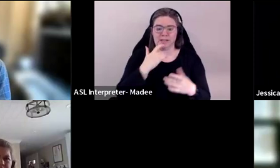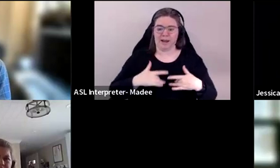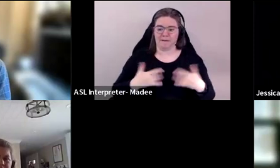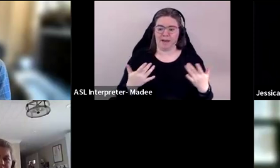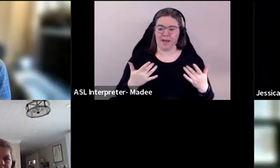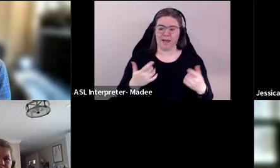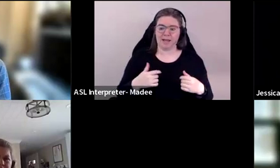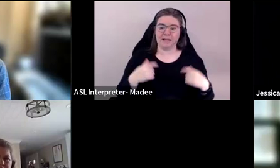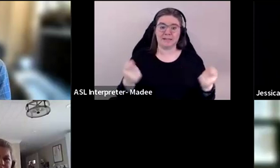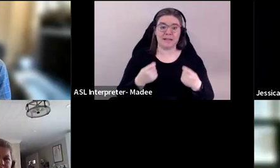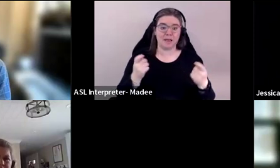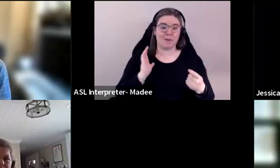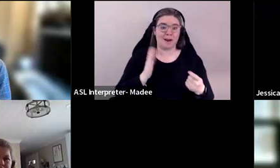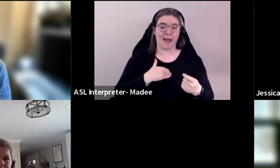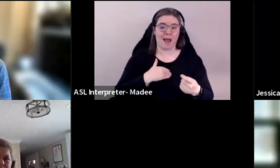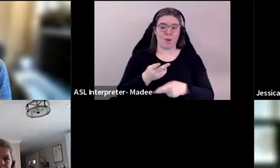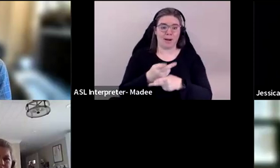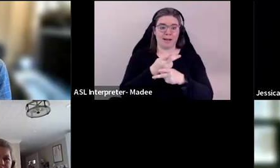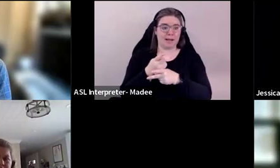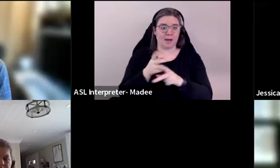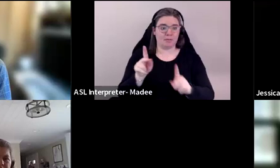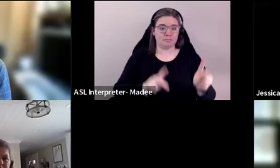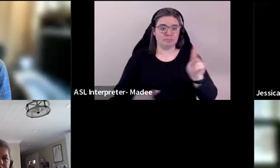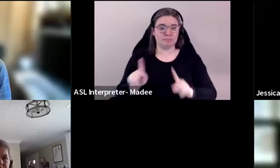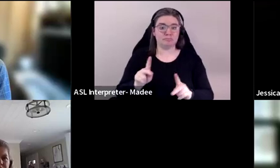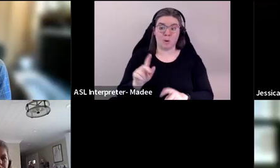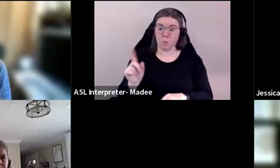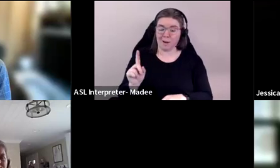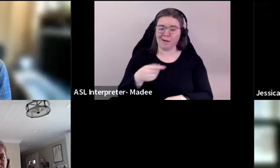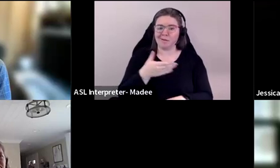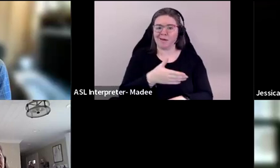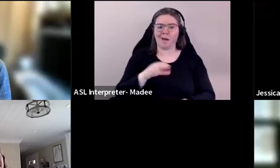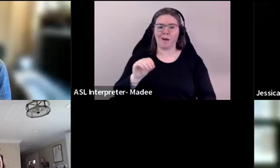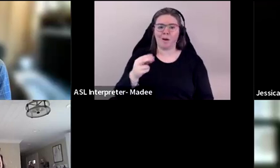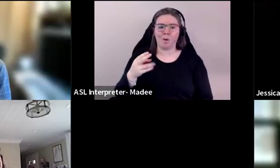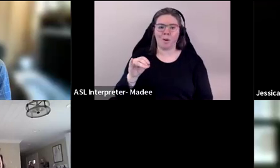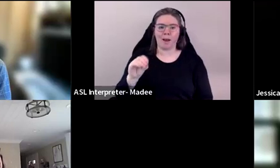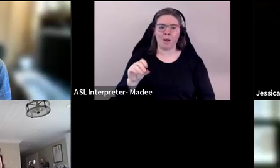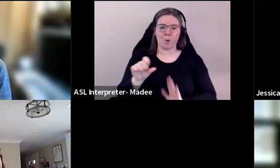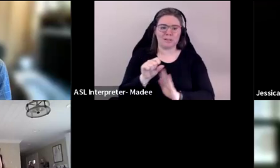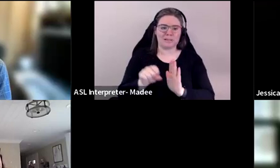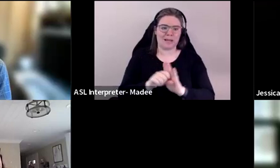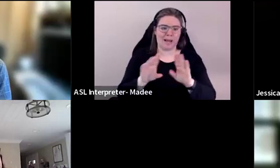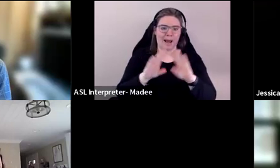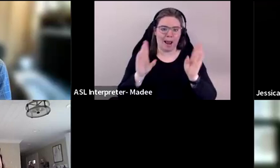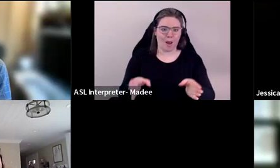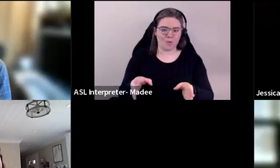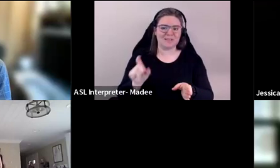Dee Henry they/she Independence Alliance: To bring awareness at the Ohio State House to legislators who need to be making better laws and such about this.